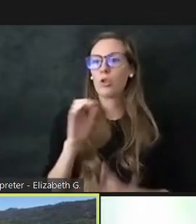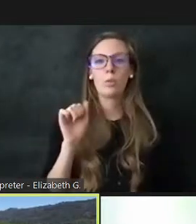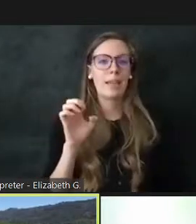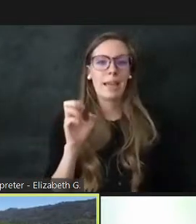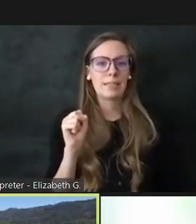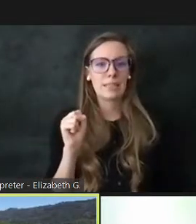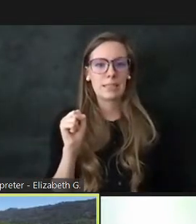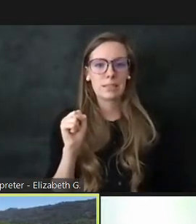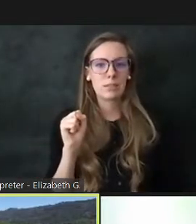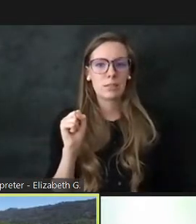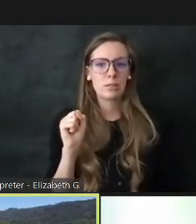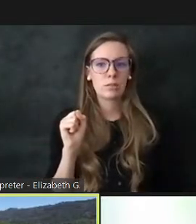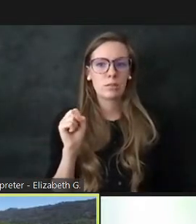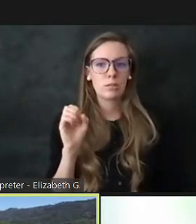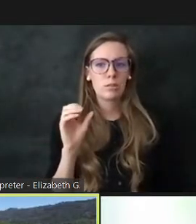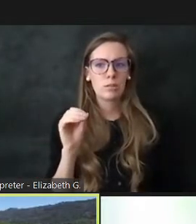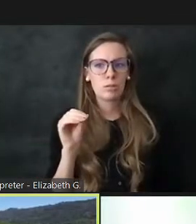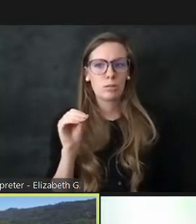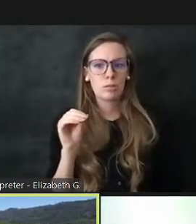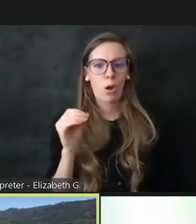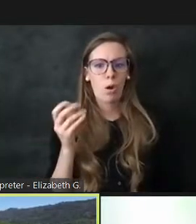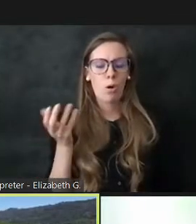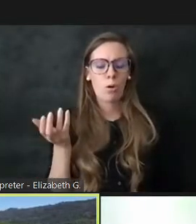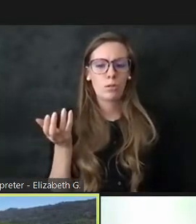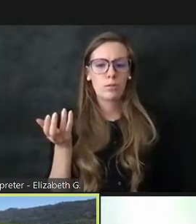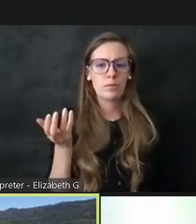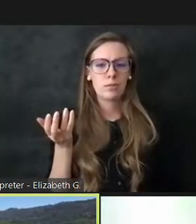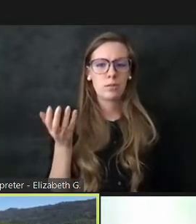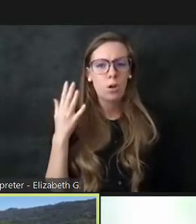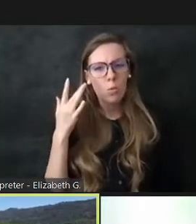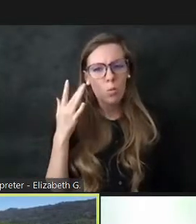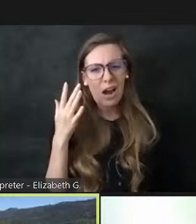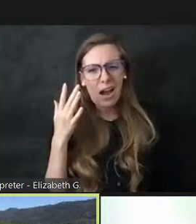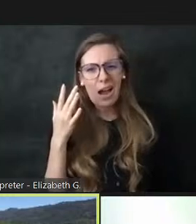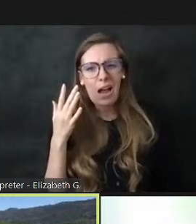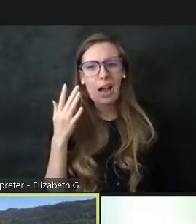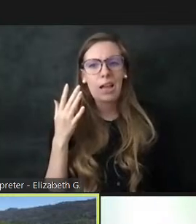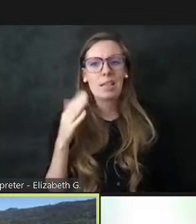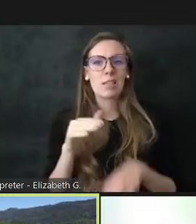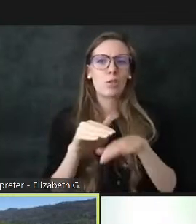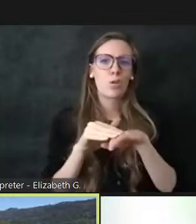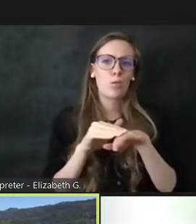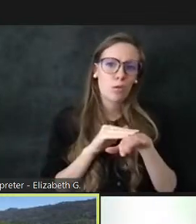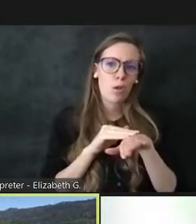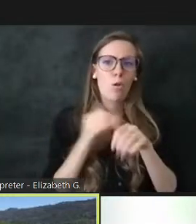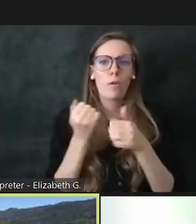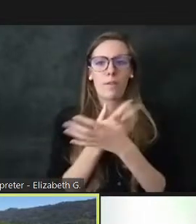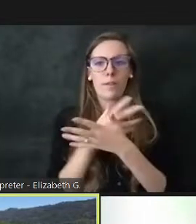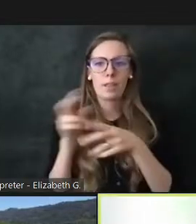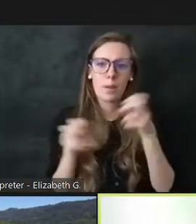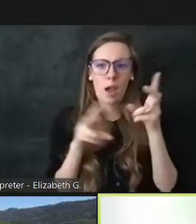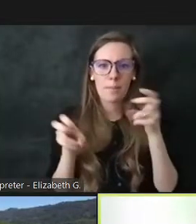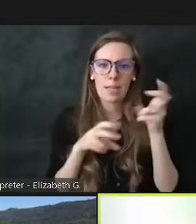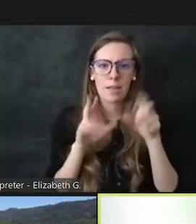So we want to know what the schedule is or why does it take so long for the information to get put on the Internet?